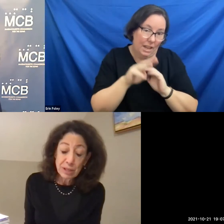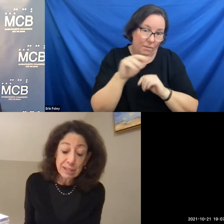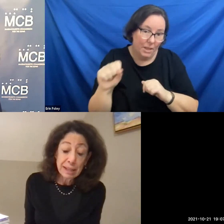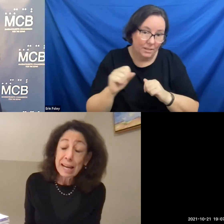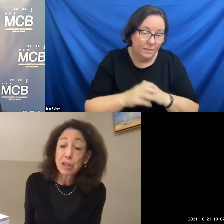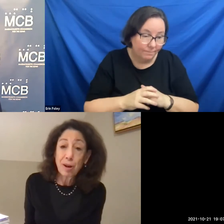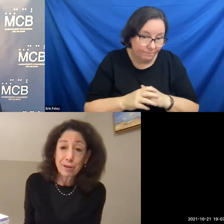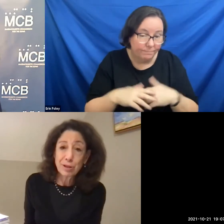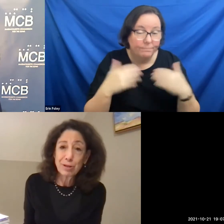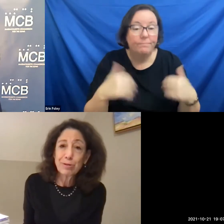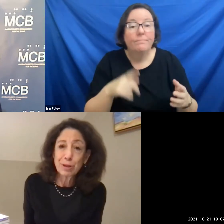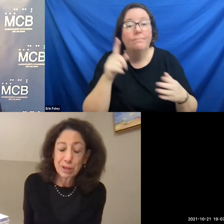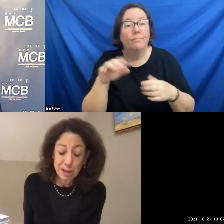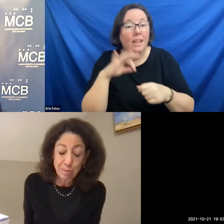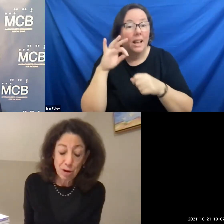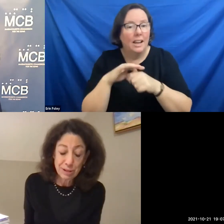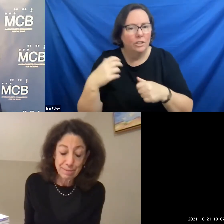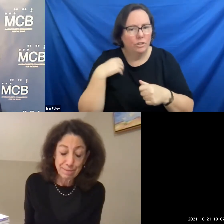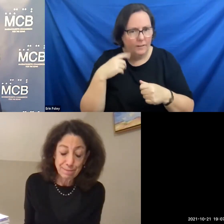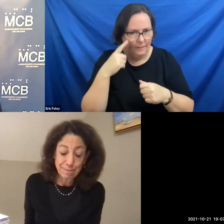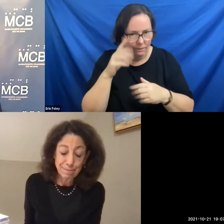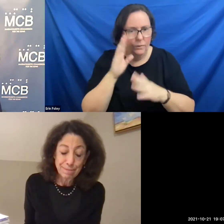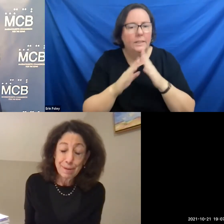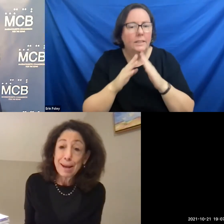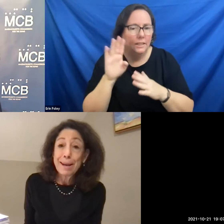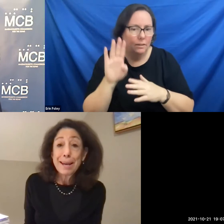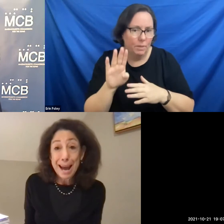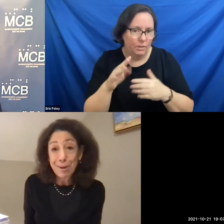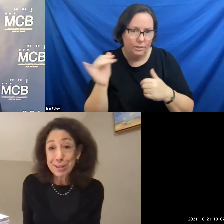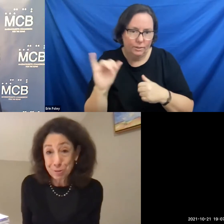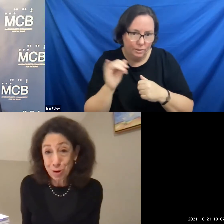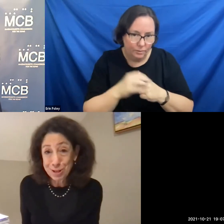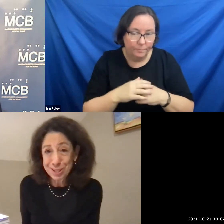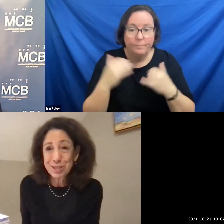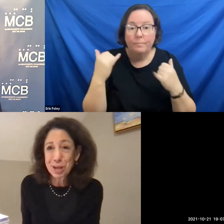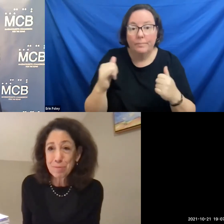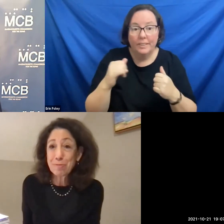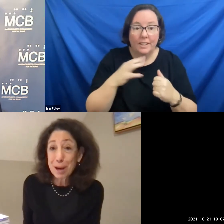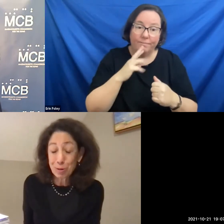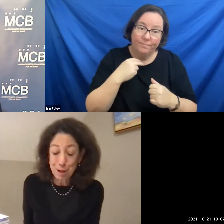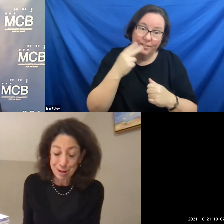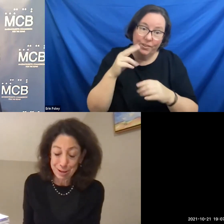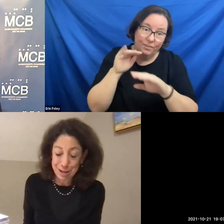as an Election Officer for the City of Boston. He now has a voice in shaping federal policy